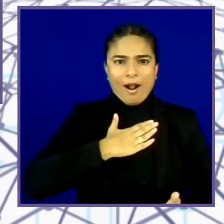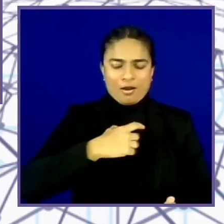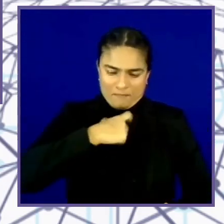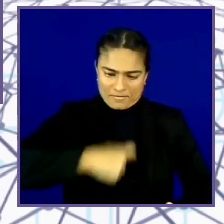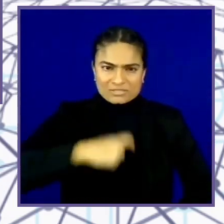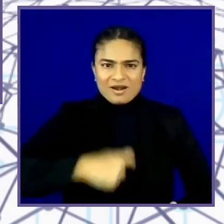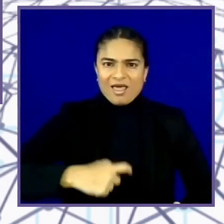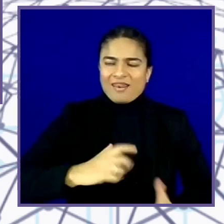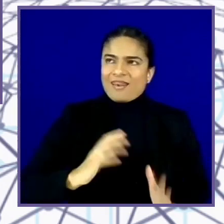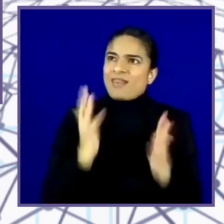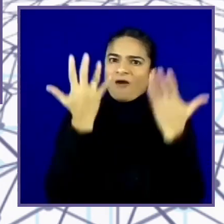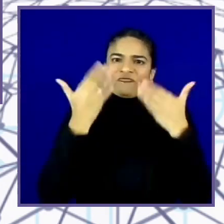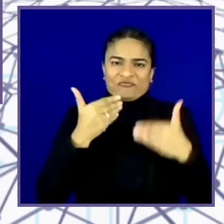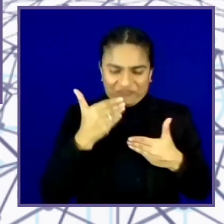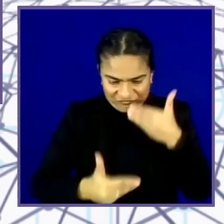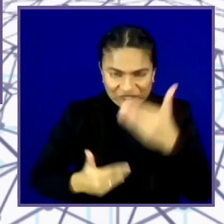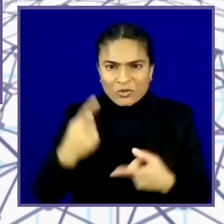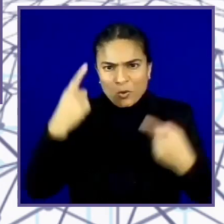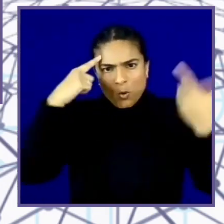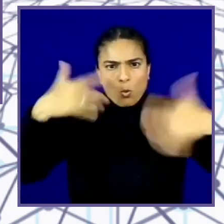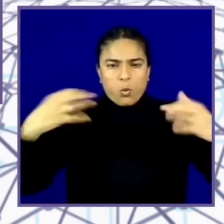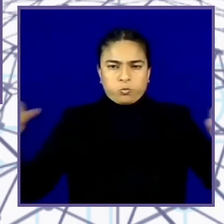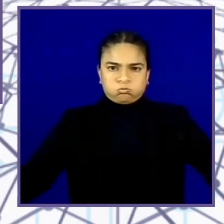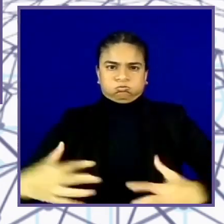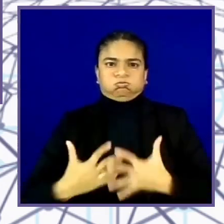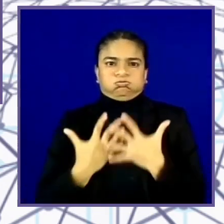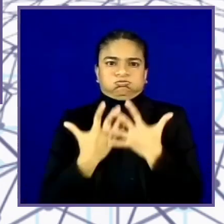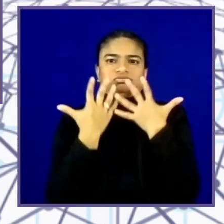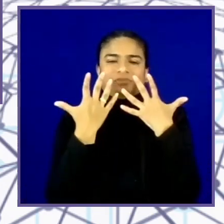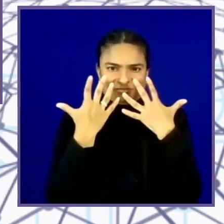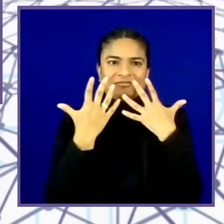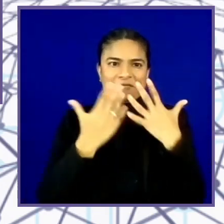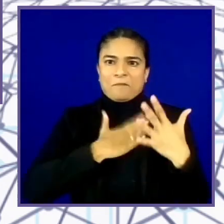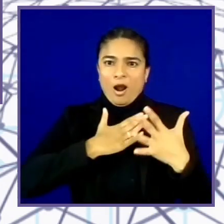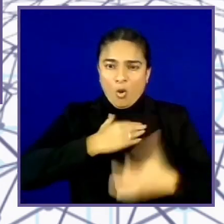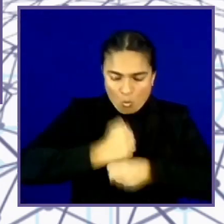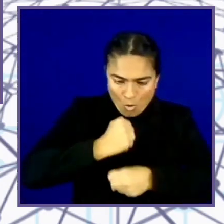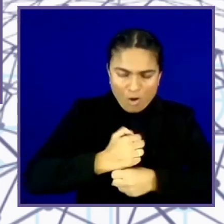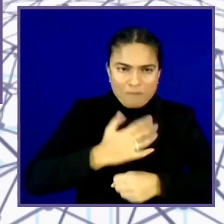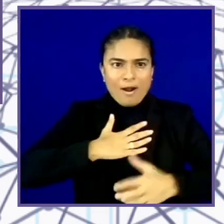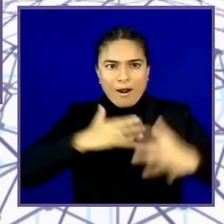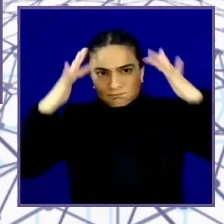we're doing at the IFC and the urgency of IFC's disability inclusion mission.